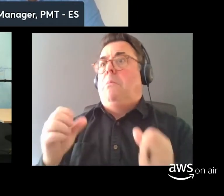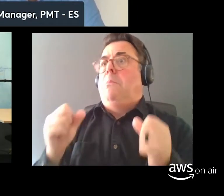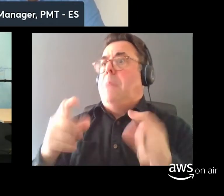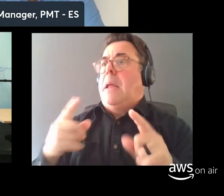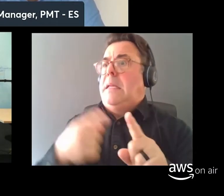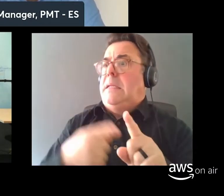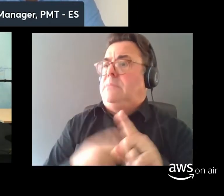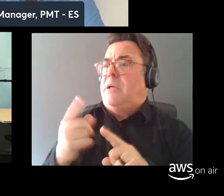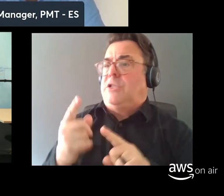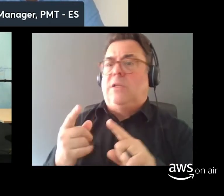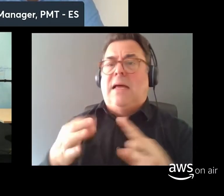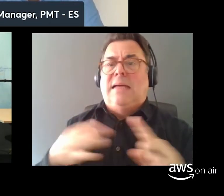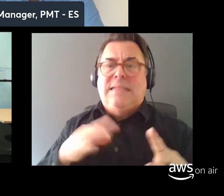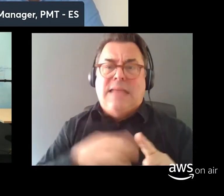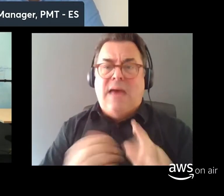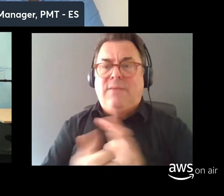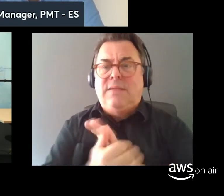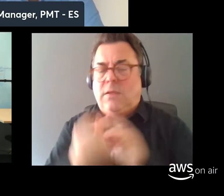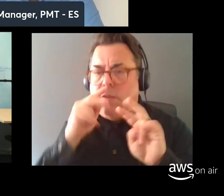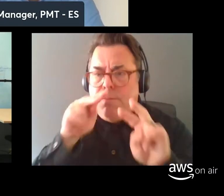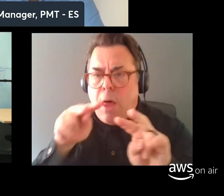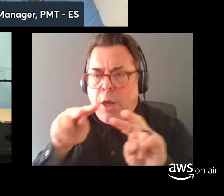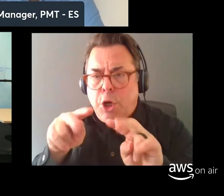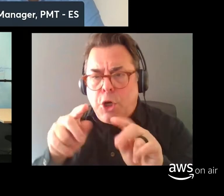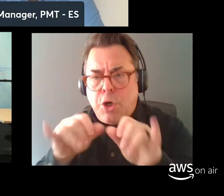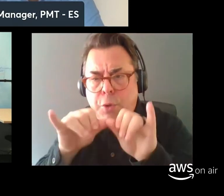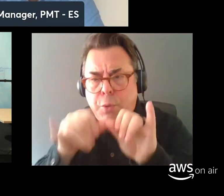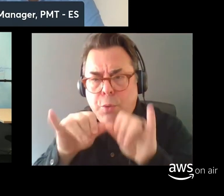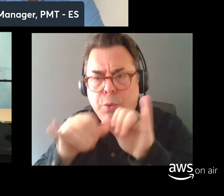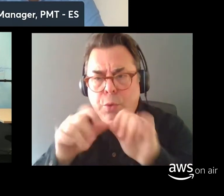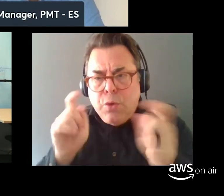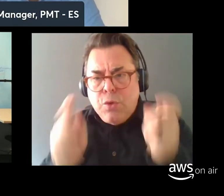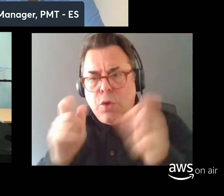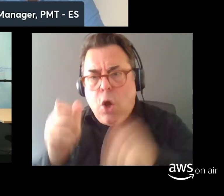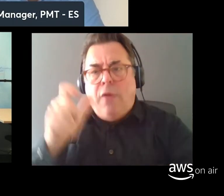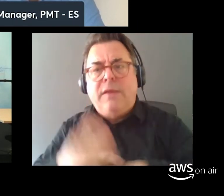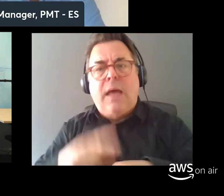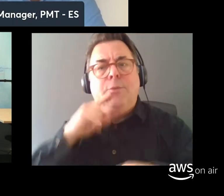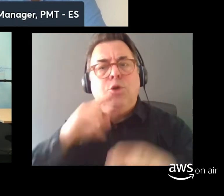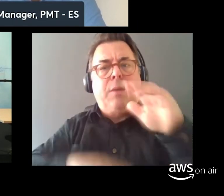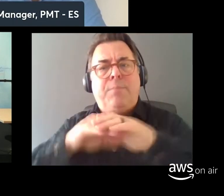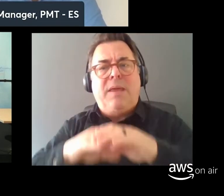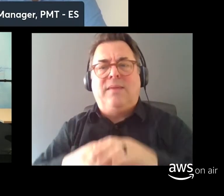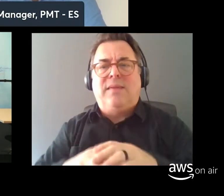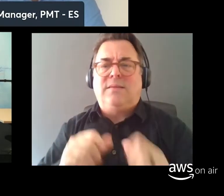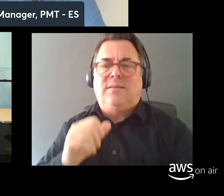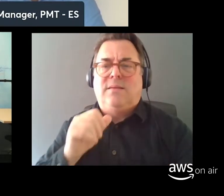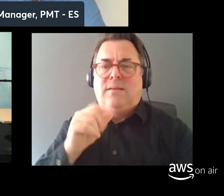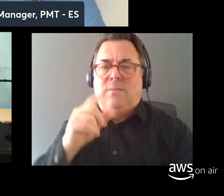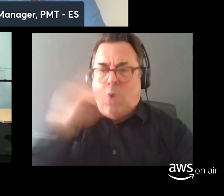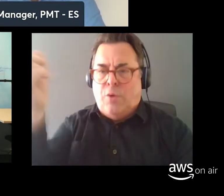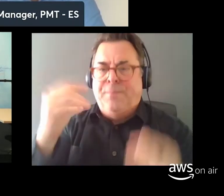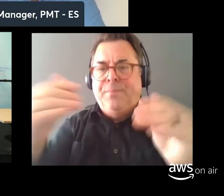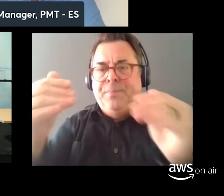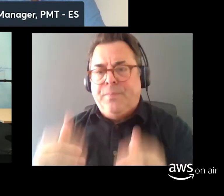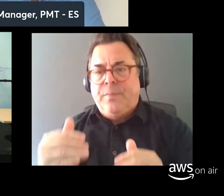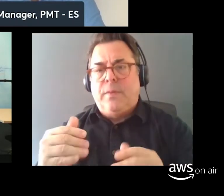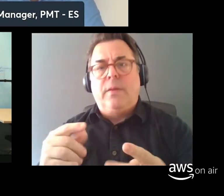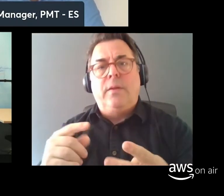and be able to monitor your database capacity and adjust it, which is no fun either. So when we think about